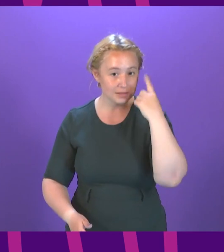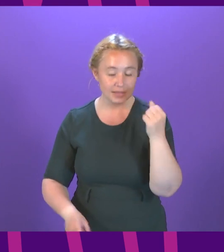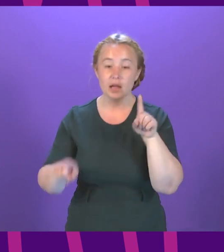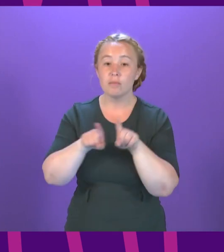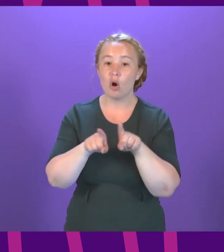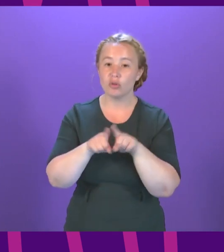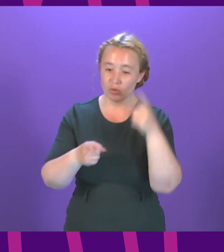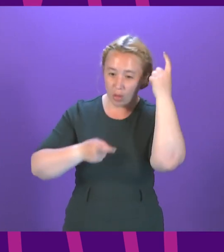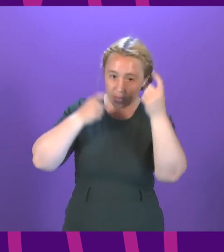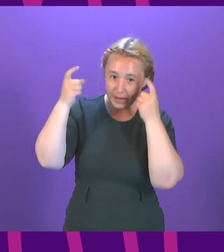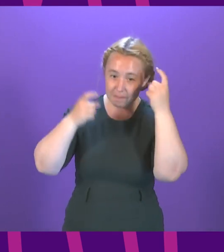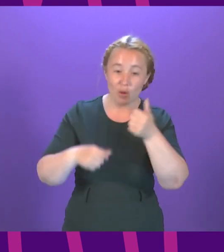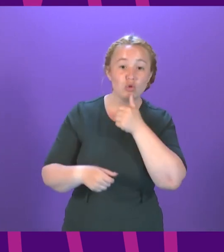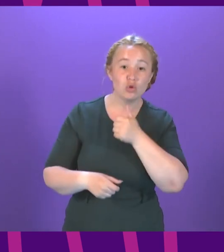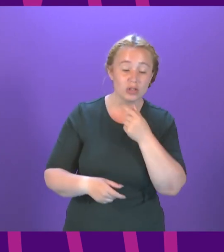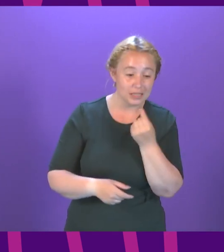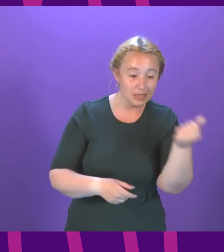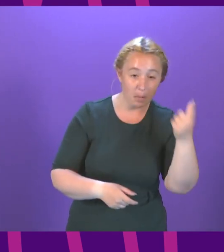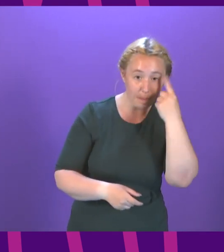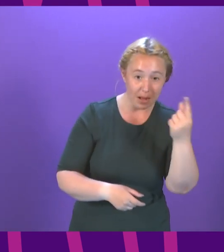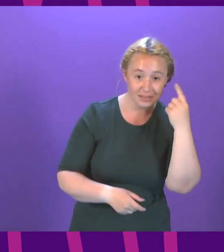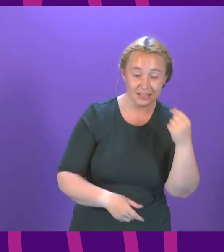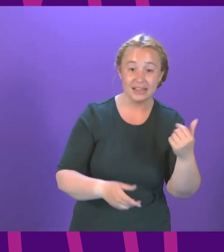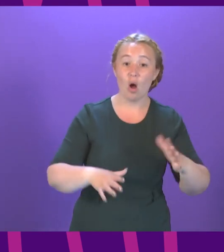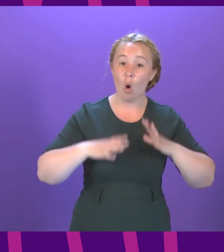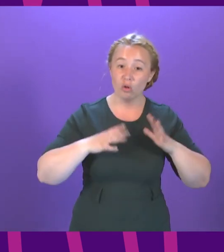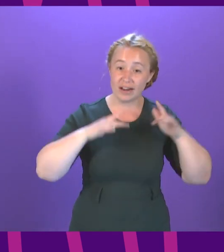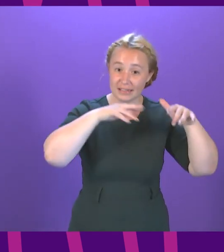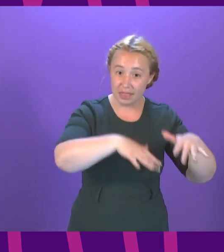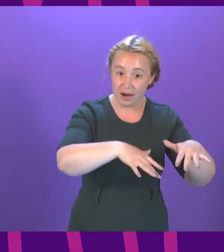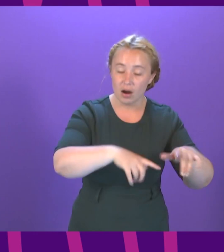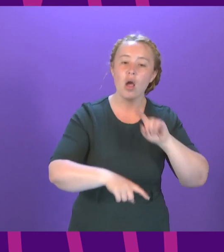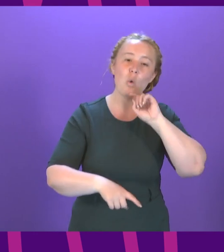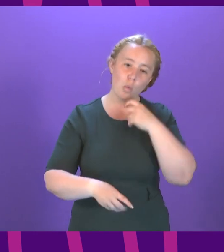existing capacity. I will ask the health secretary to provide more detail on that.